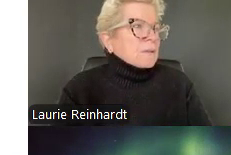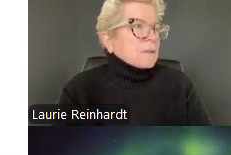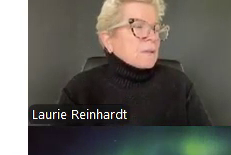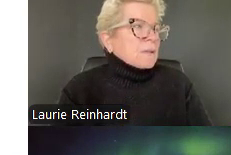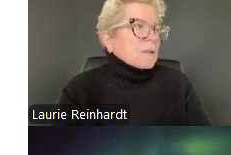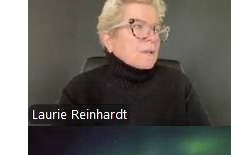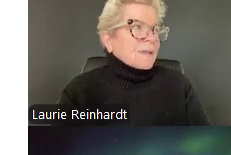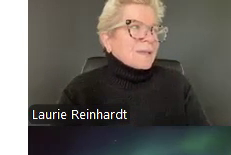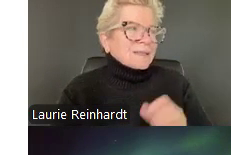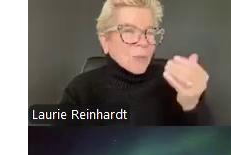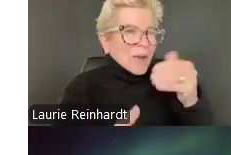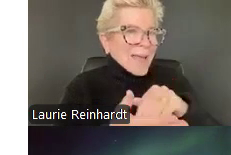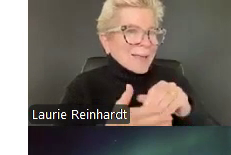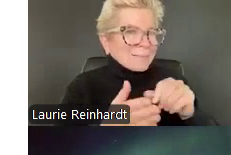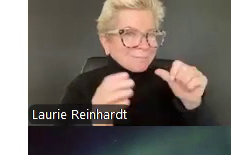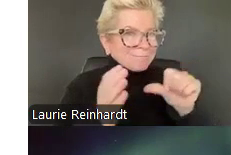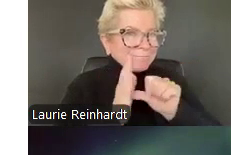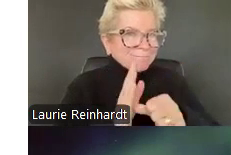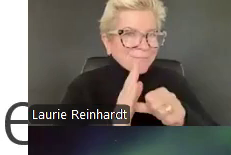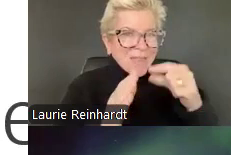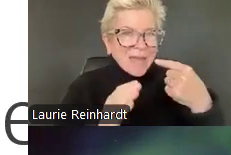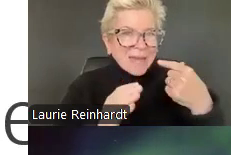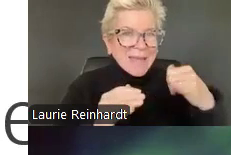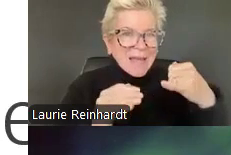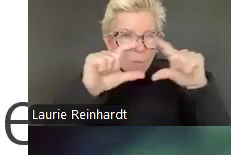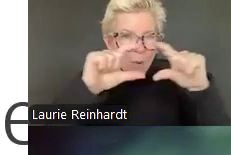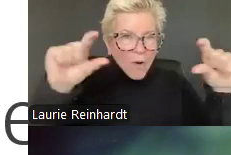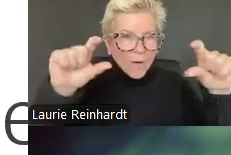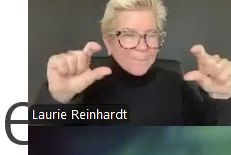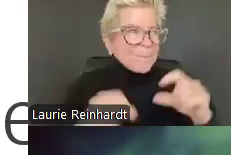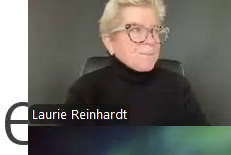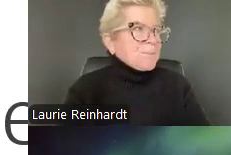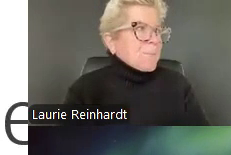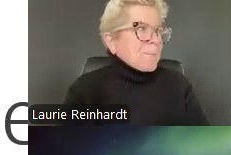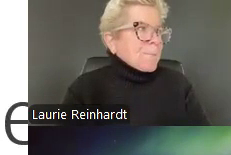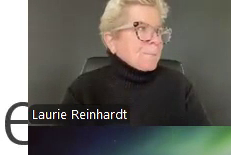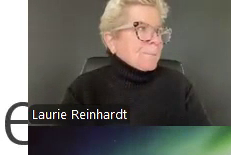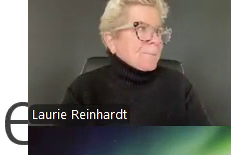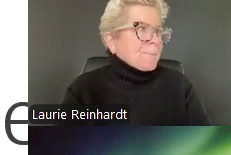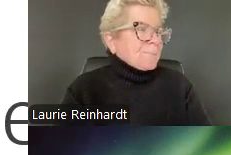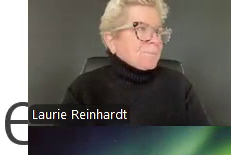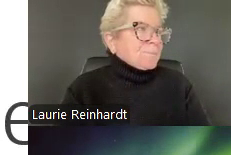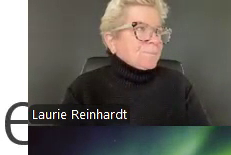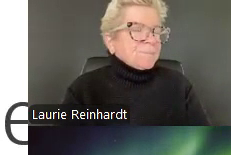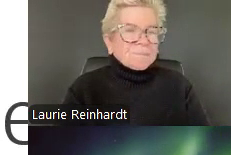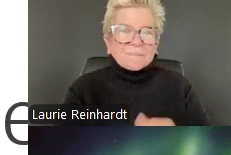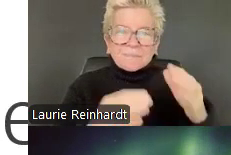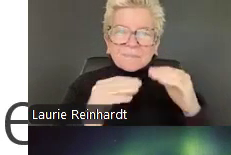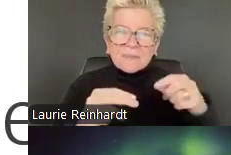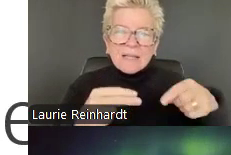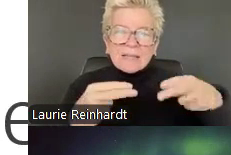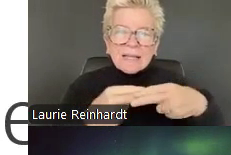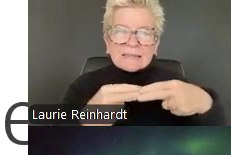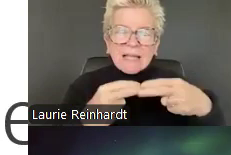bar right there. So on this slide, I want to talk a little bit about what